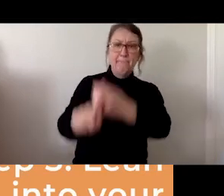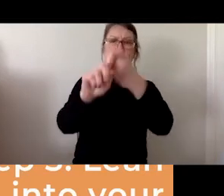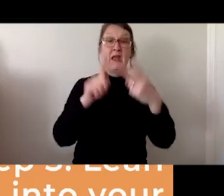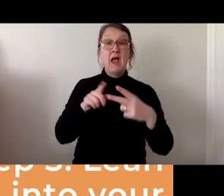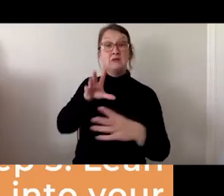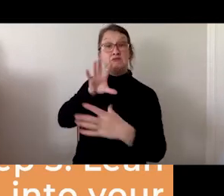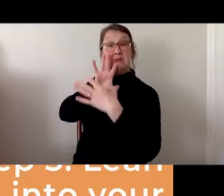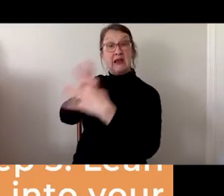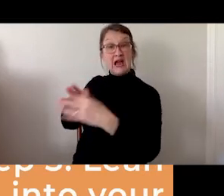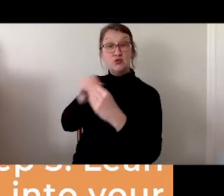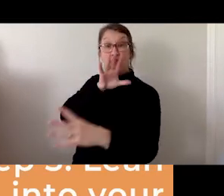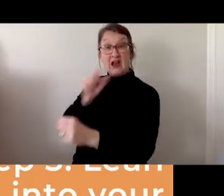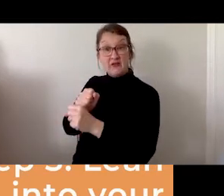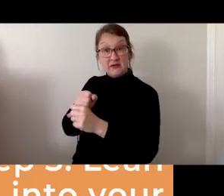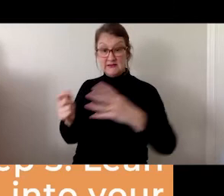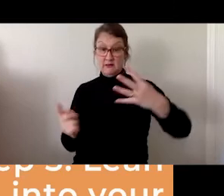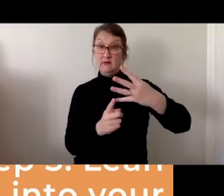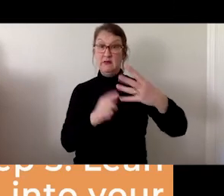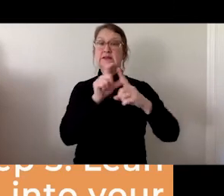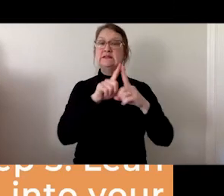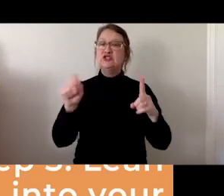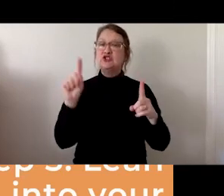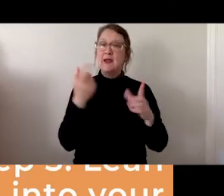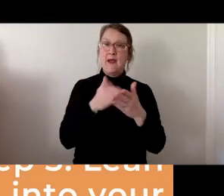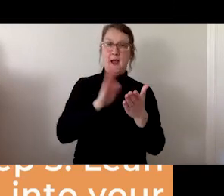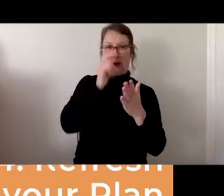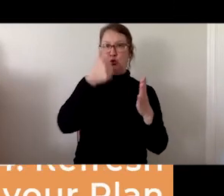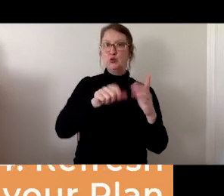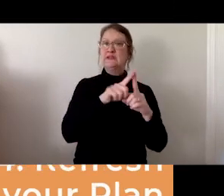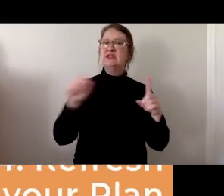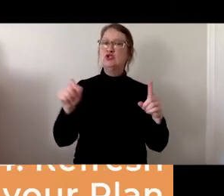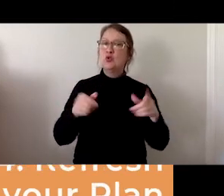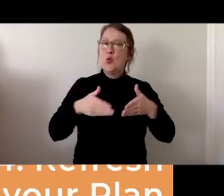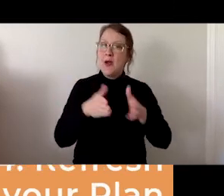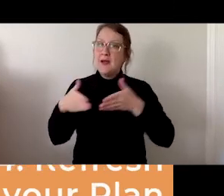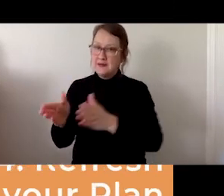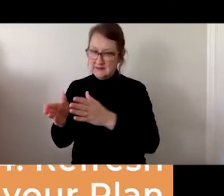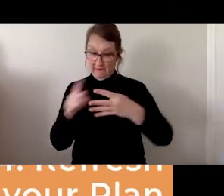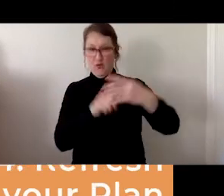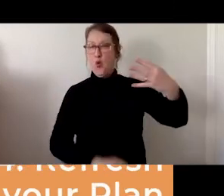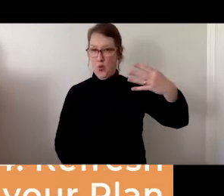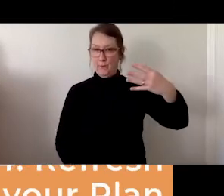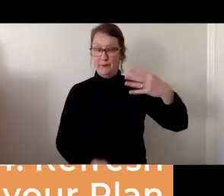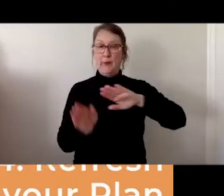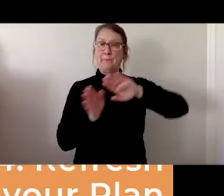what's digitally up for us? Let's move along to that - refreshing the plan.